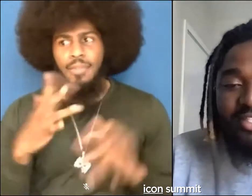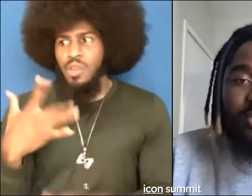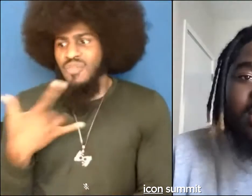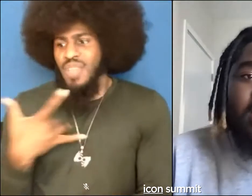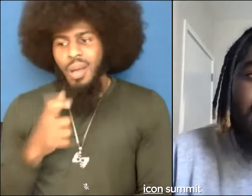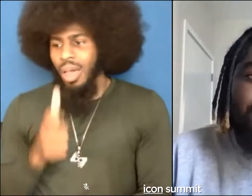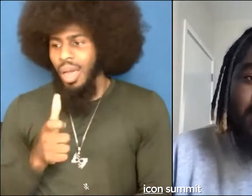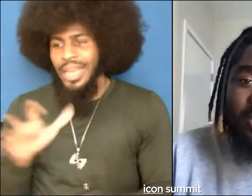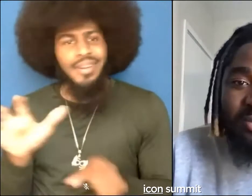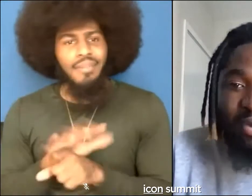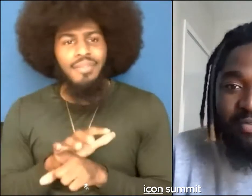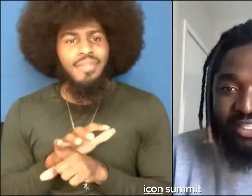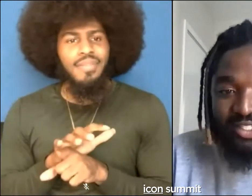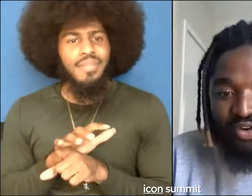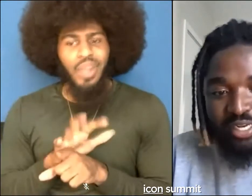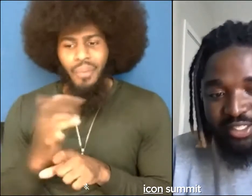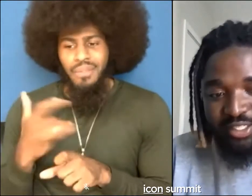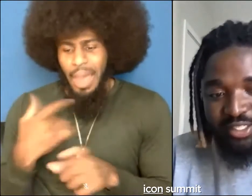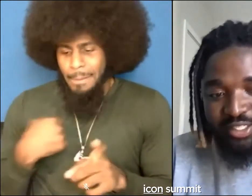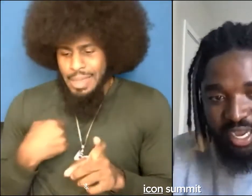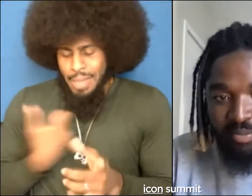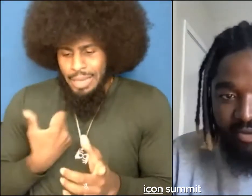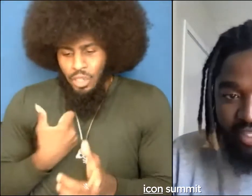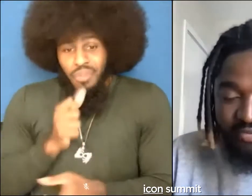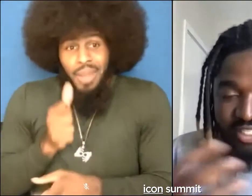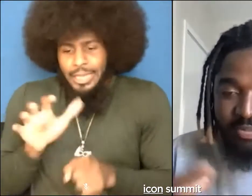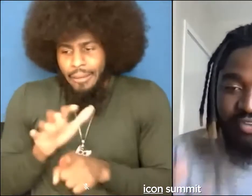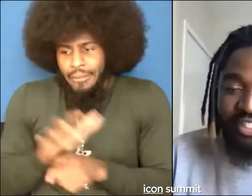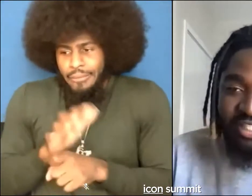And so, I figured that it was important for us to create a space for us to have deeper